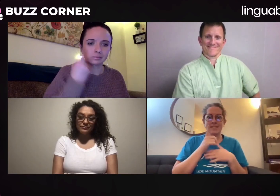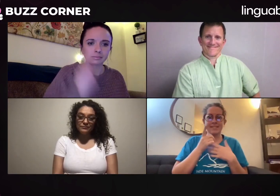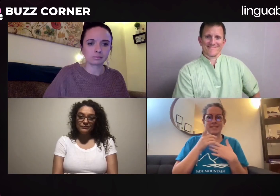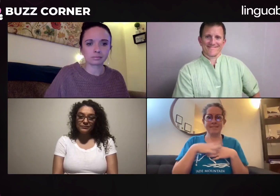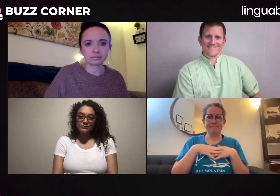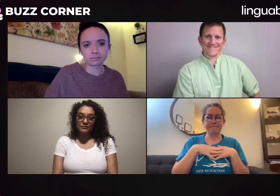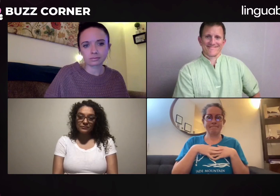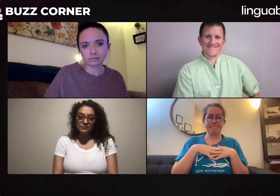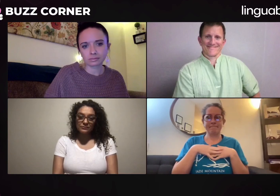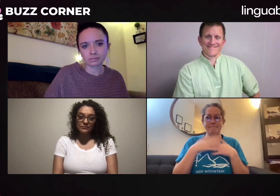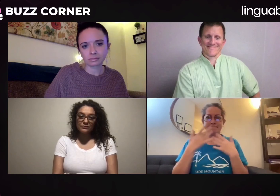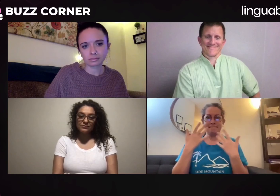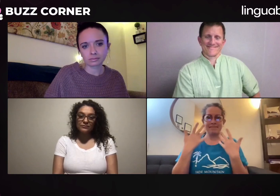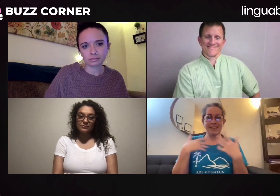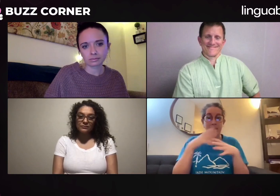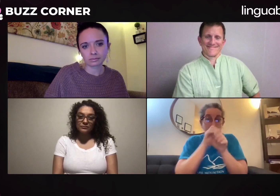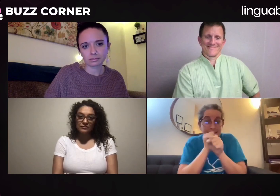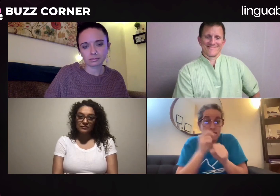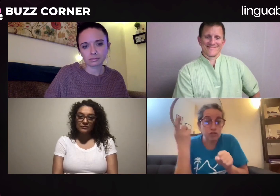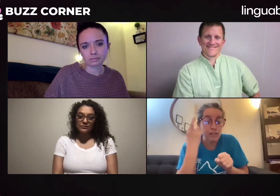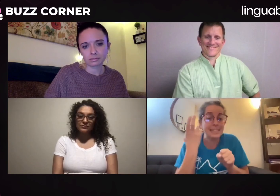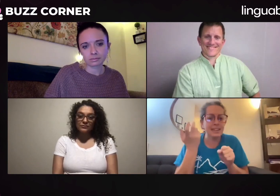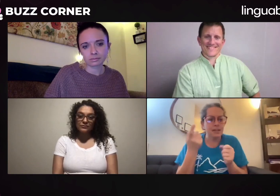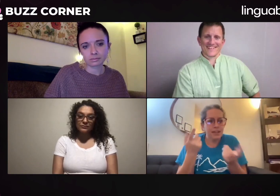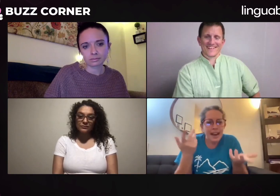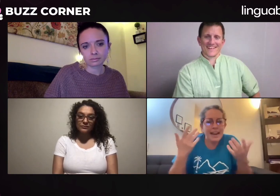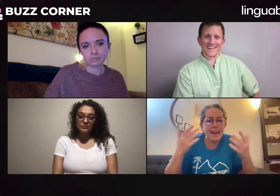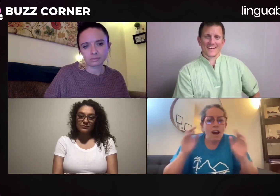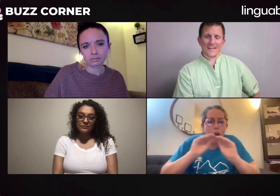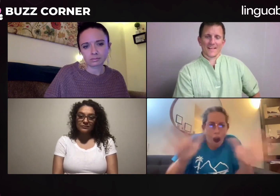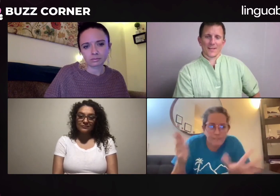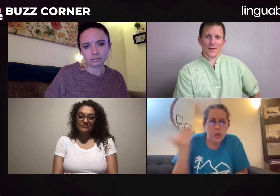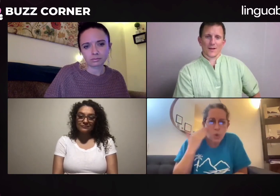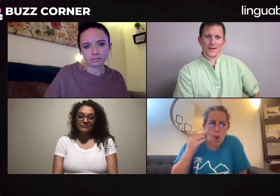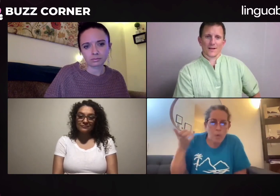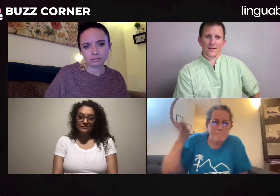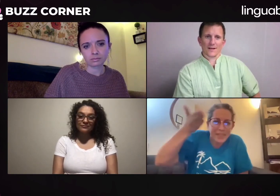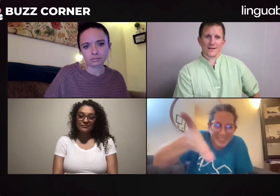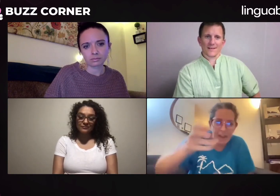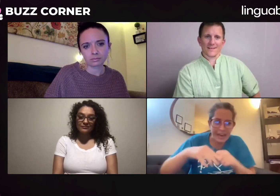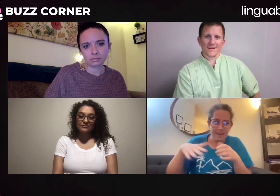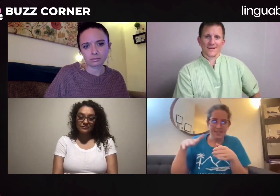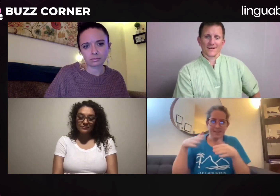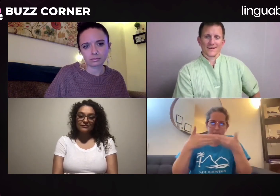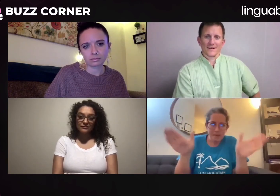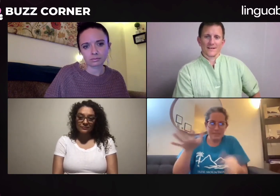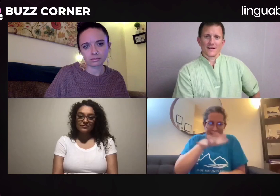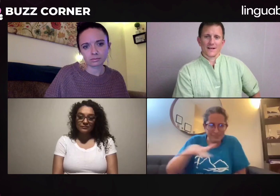or do you feel like that interpreter because they're involved should take a backseat, right? Because obviously this is occurring